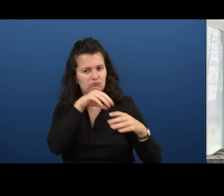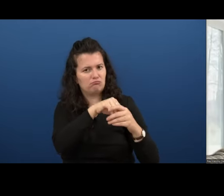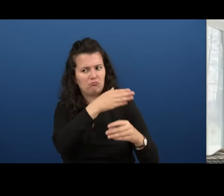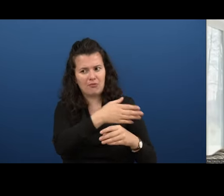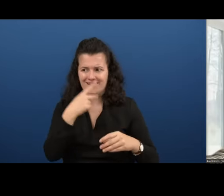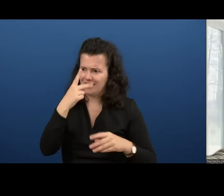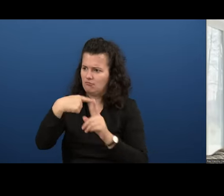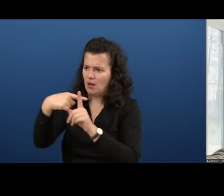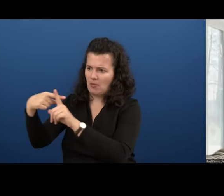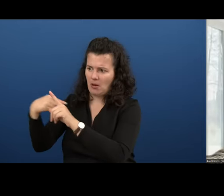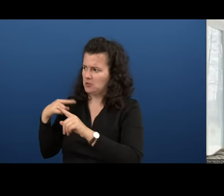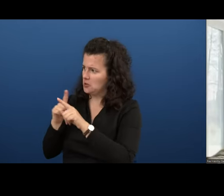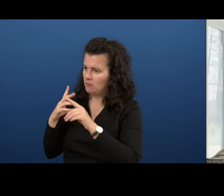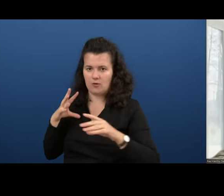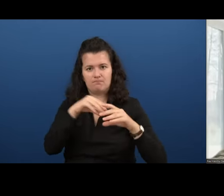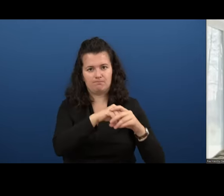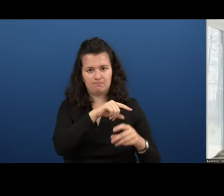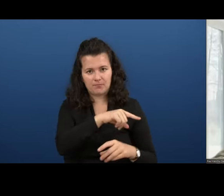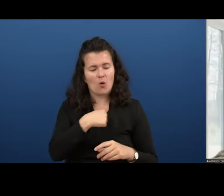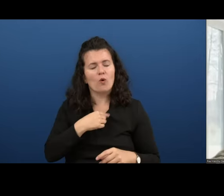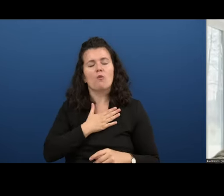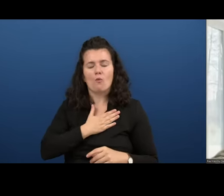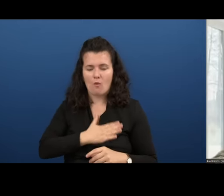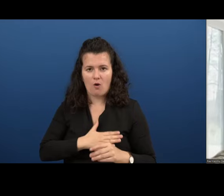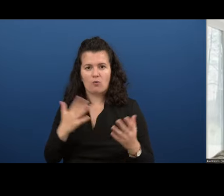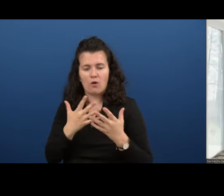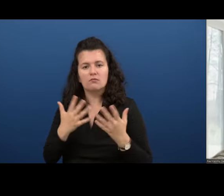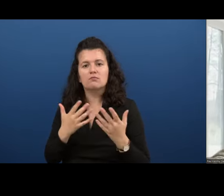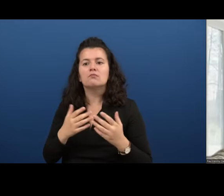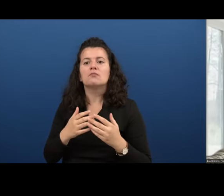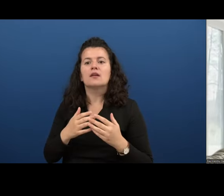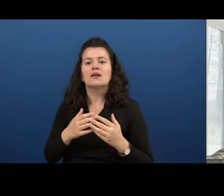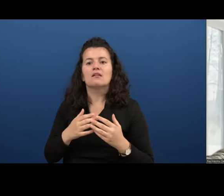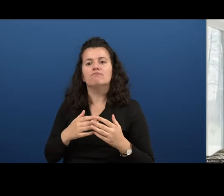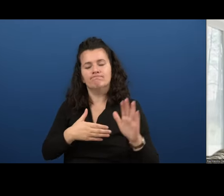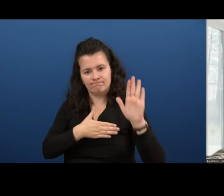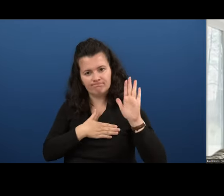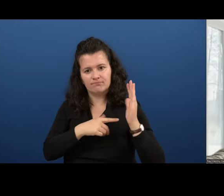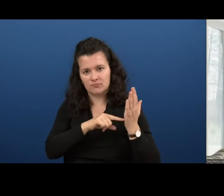committed and is a pioneer of the Kenya business disability network and believes in partnering